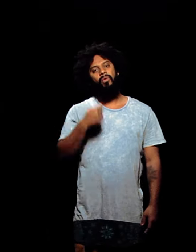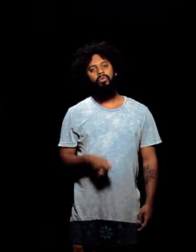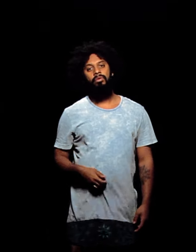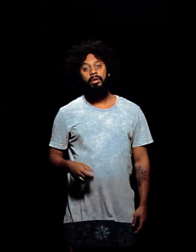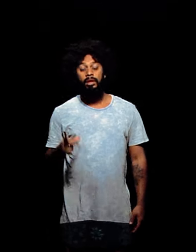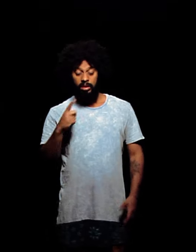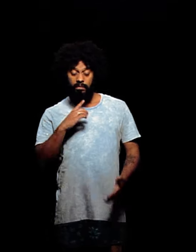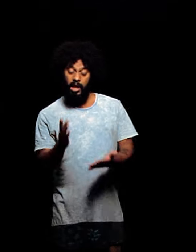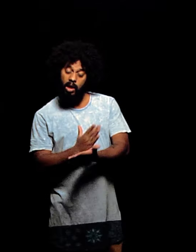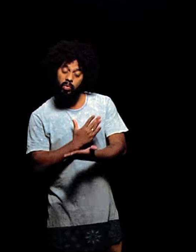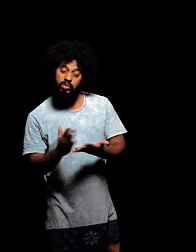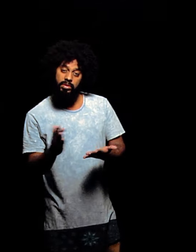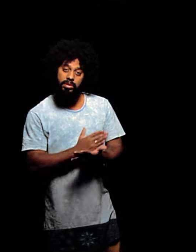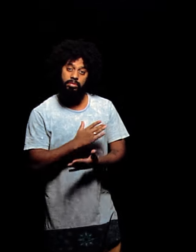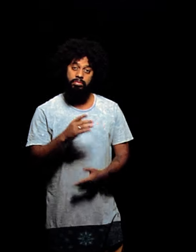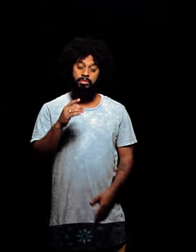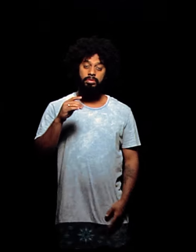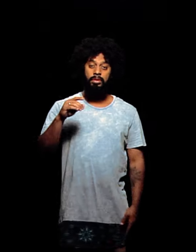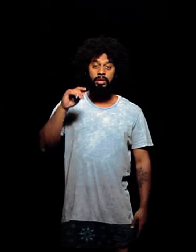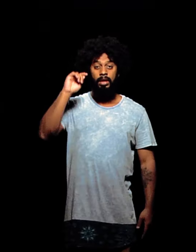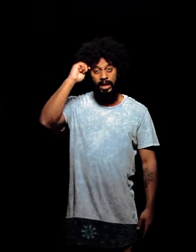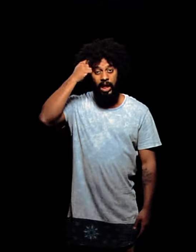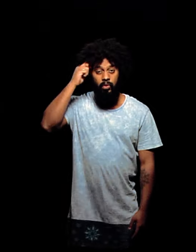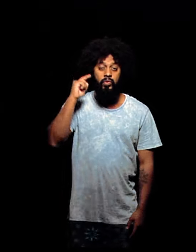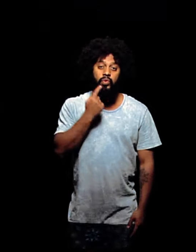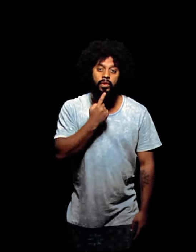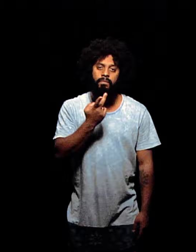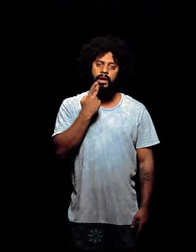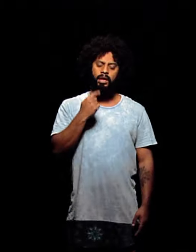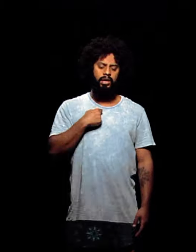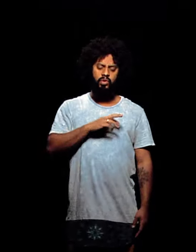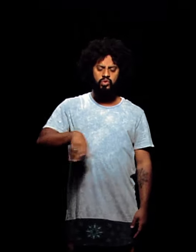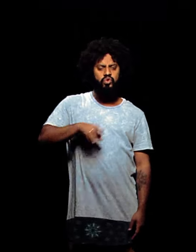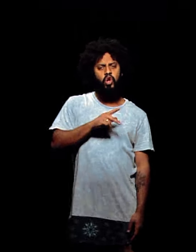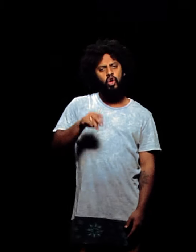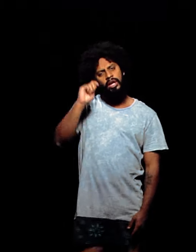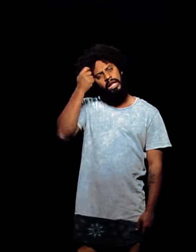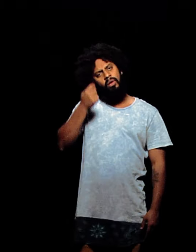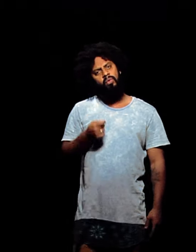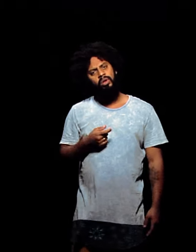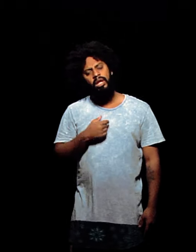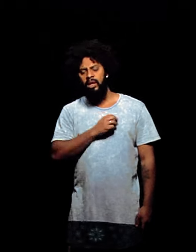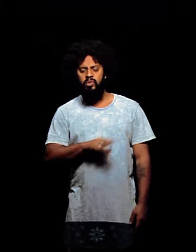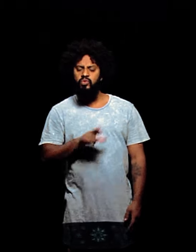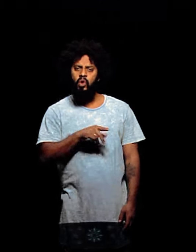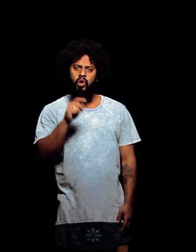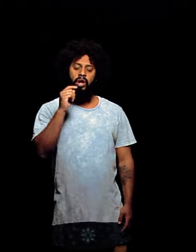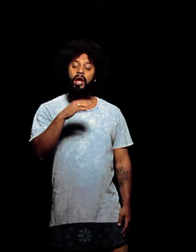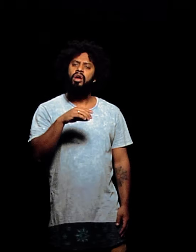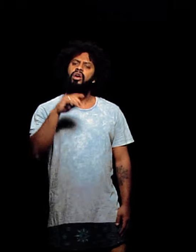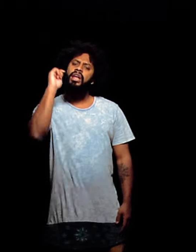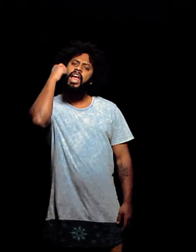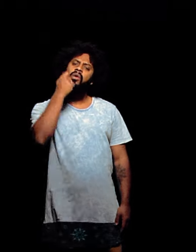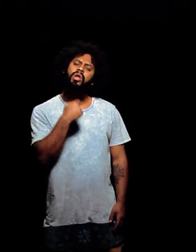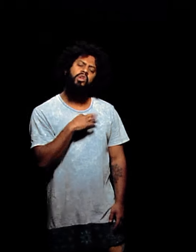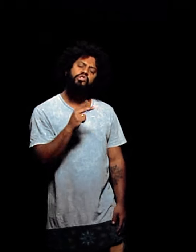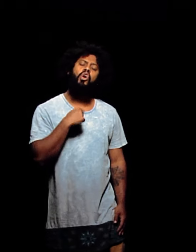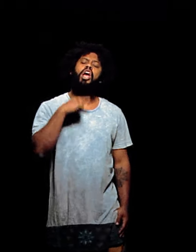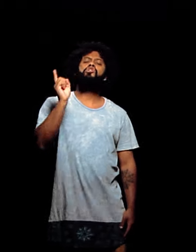Some still answer, "I am not black, I see myself as white."